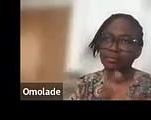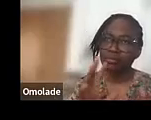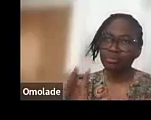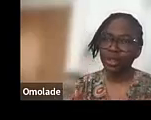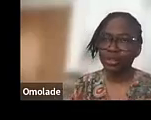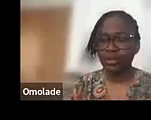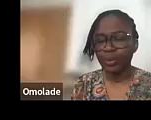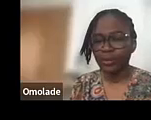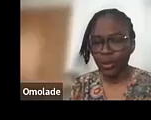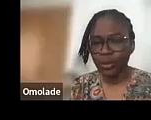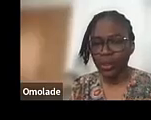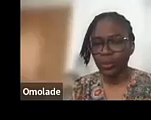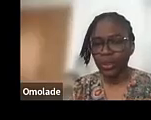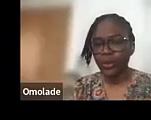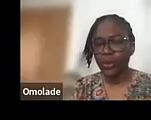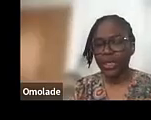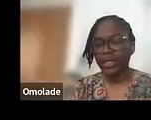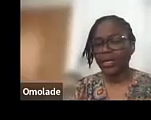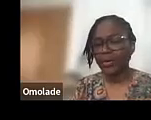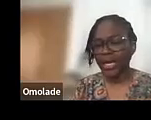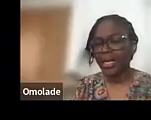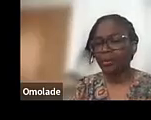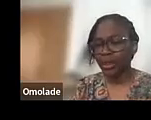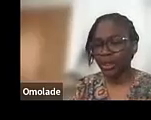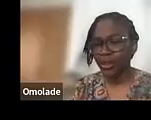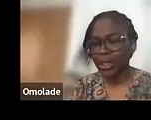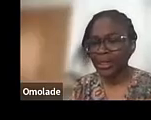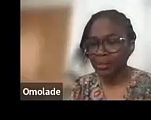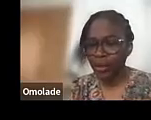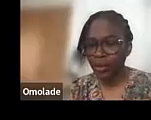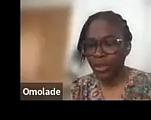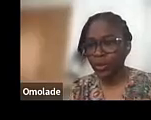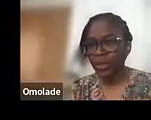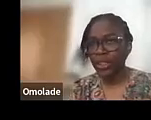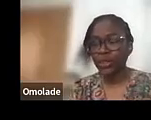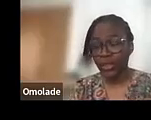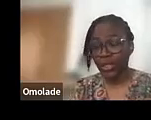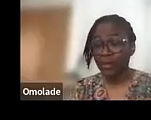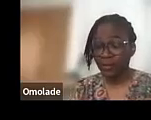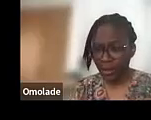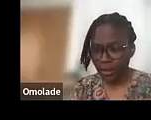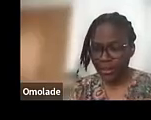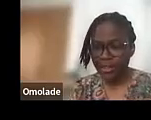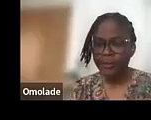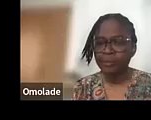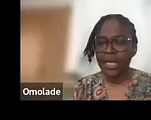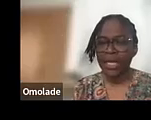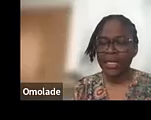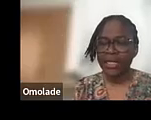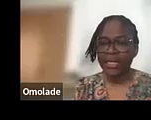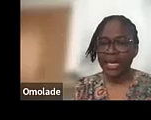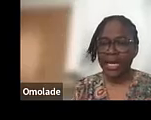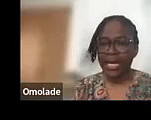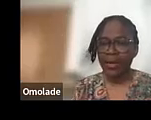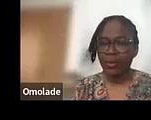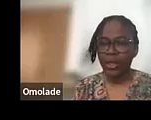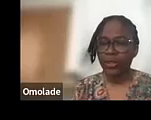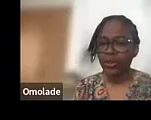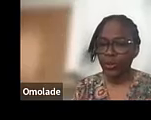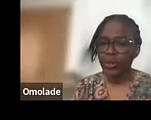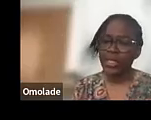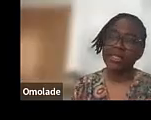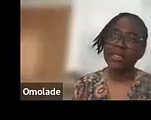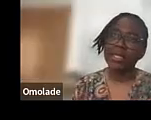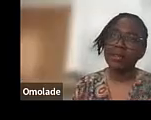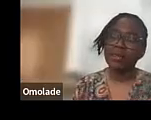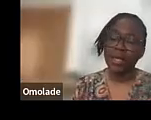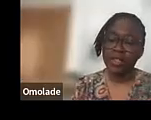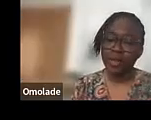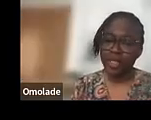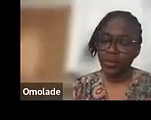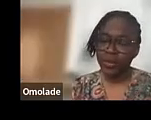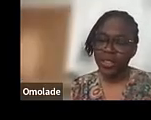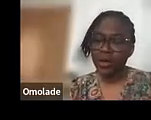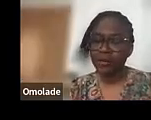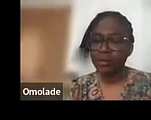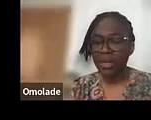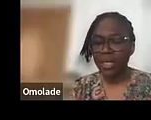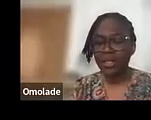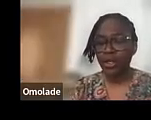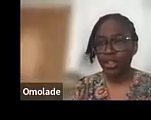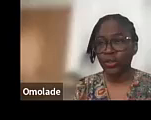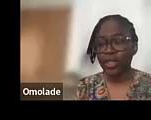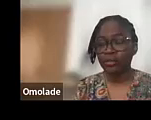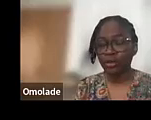Omolade: broad group of women. We know that there is a higher burden on ethnic minority. Women due to several factors, and we also know that policy